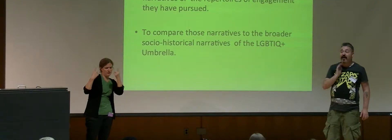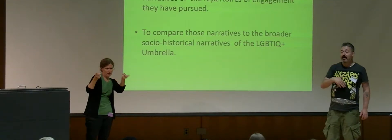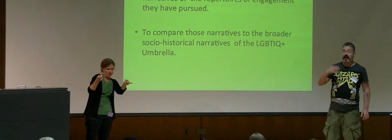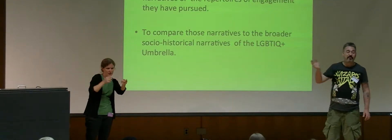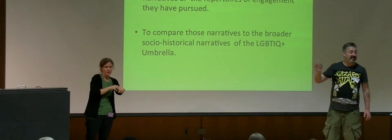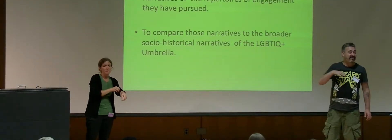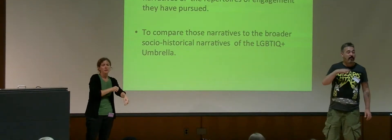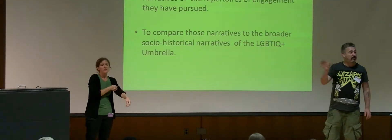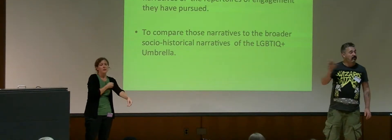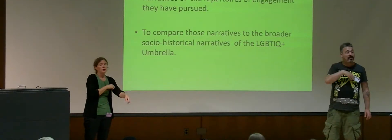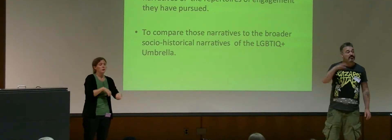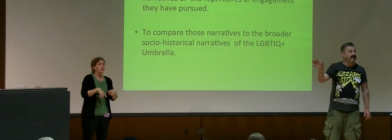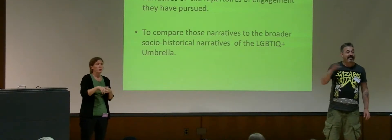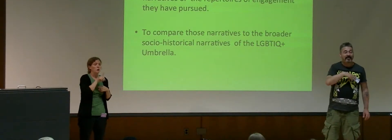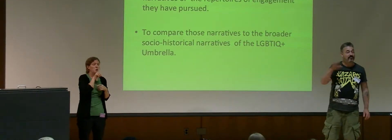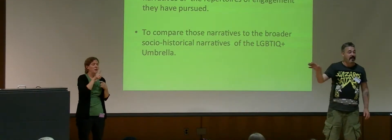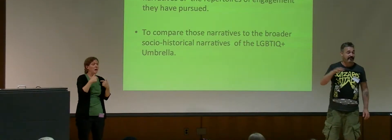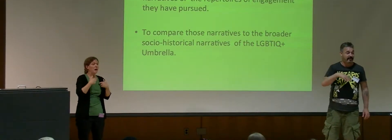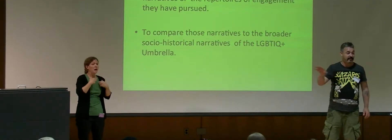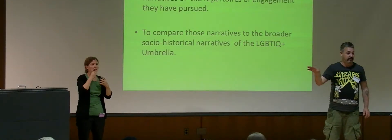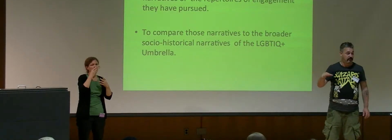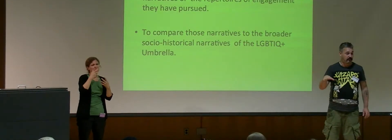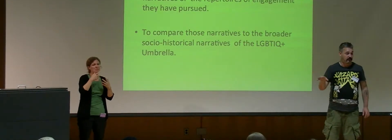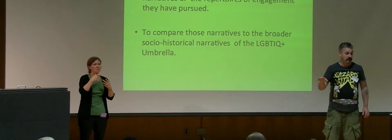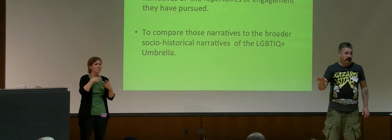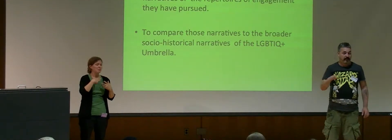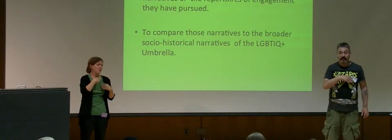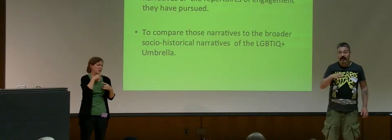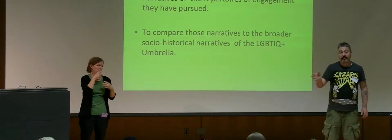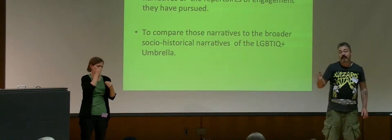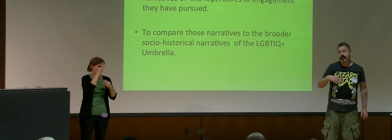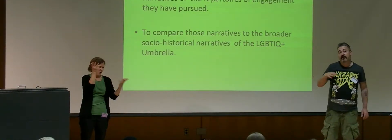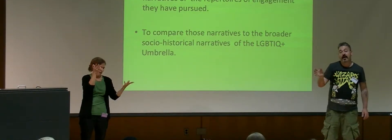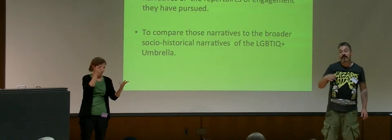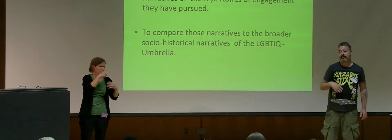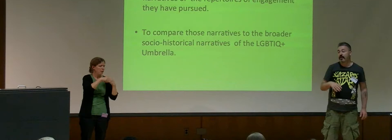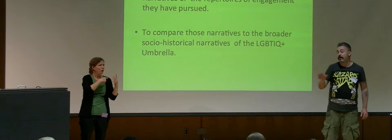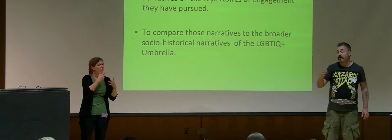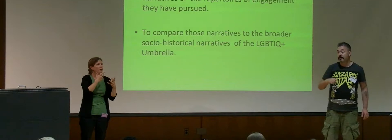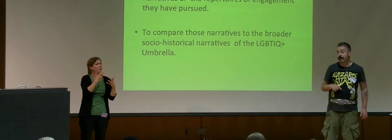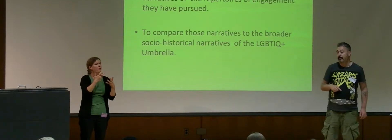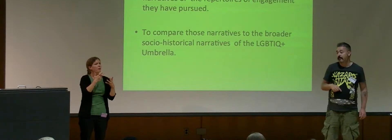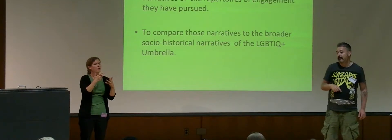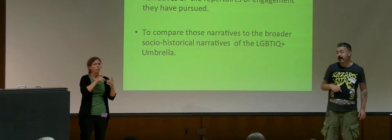I’m really not hugely interested, in kind of going up to people and saying,